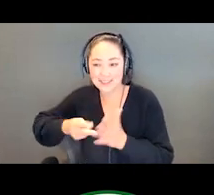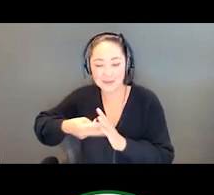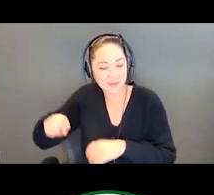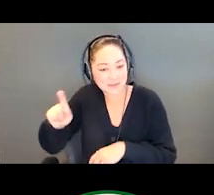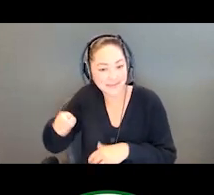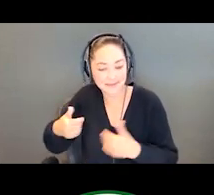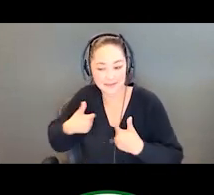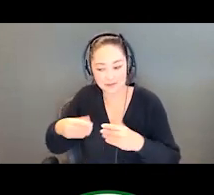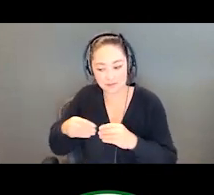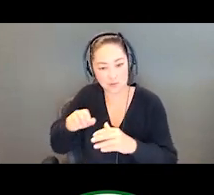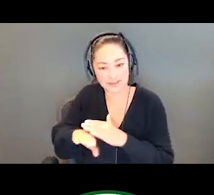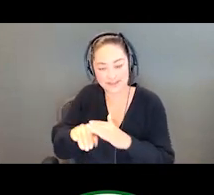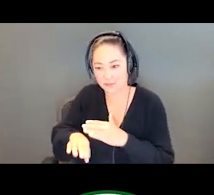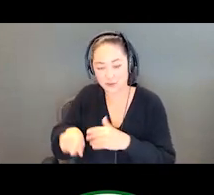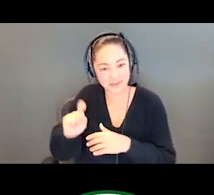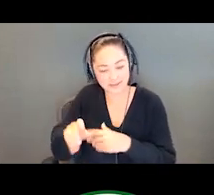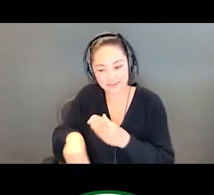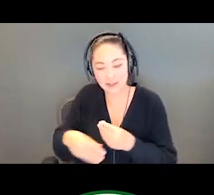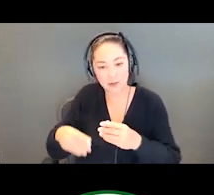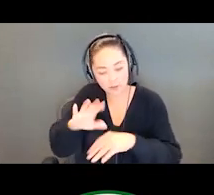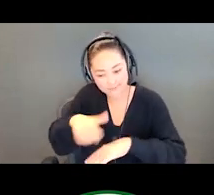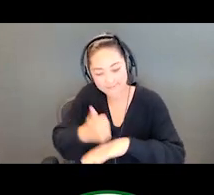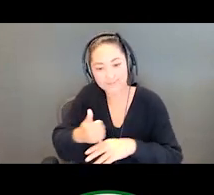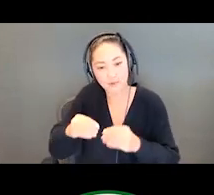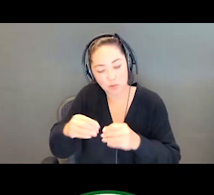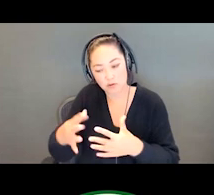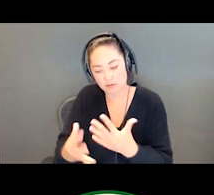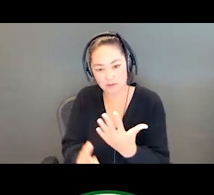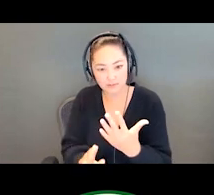The application of universal design principles in the planning and design of parks and outer